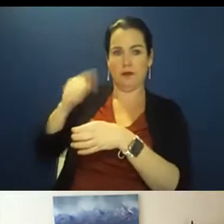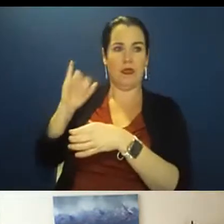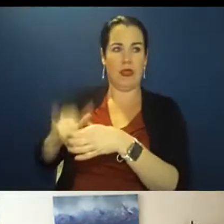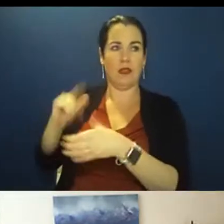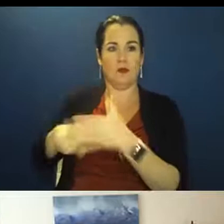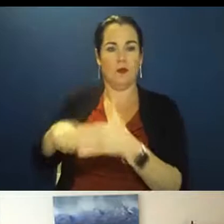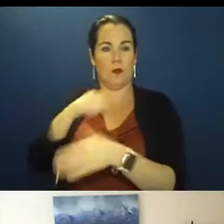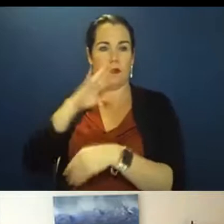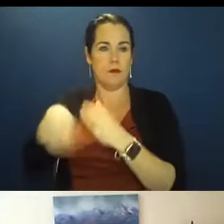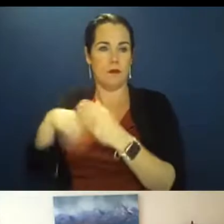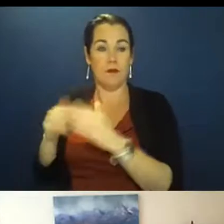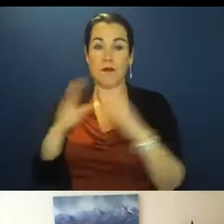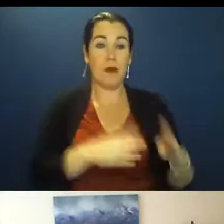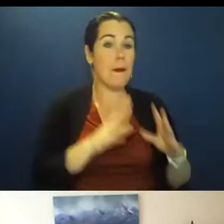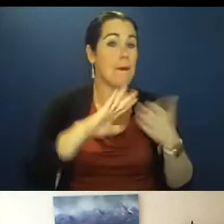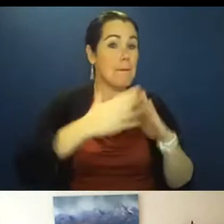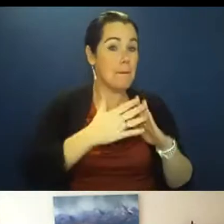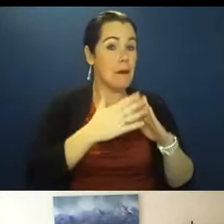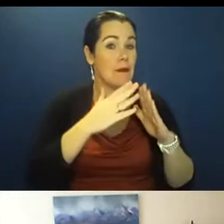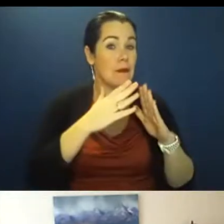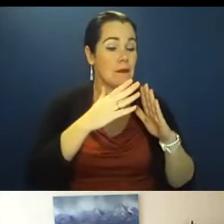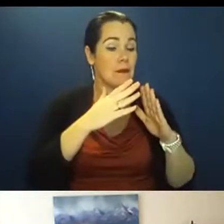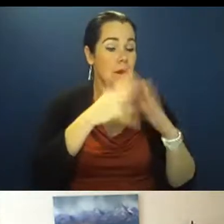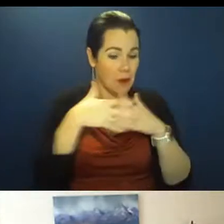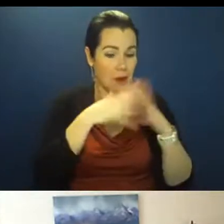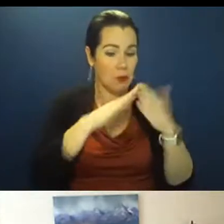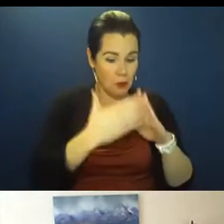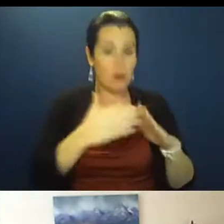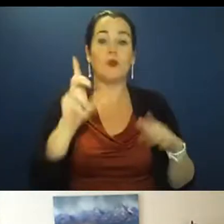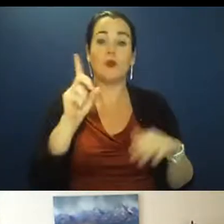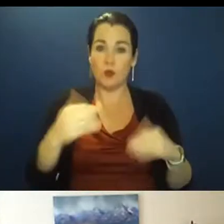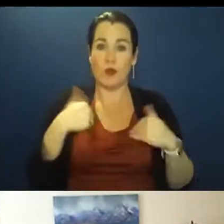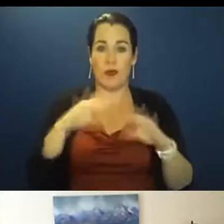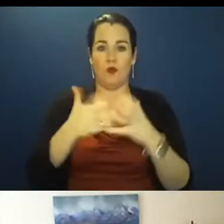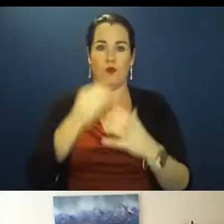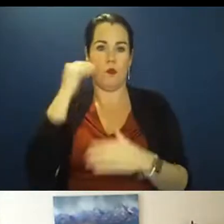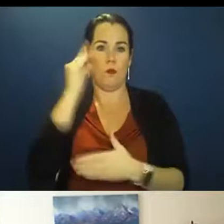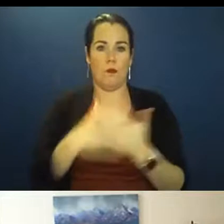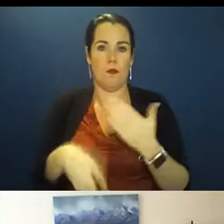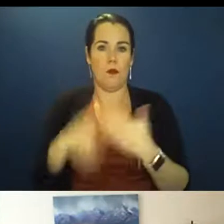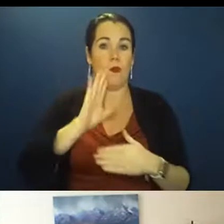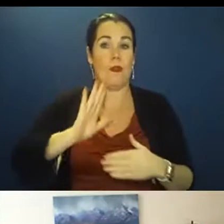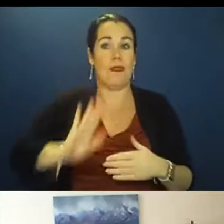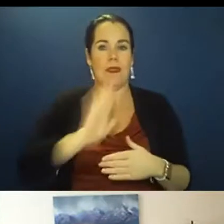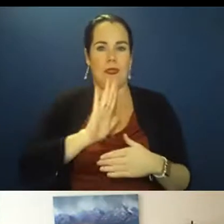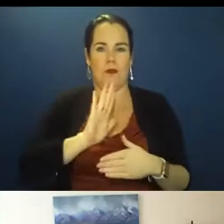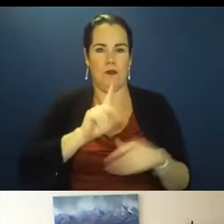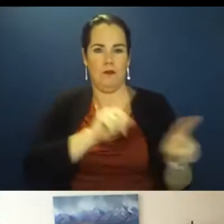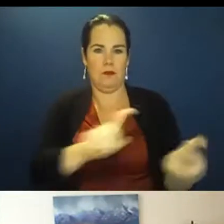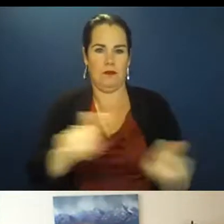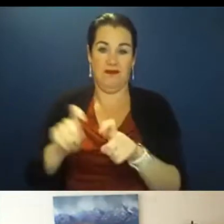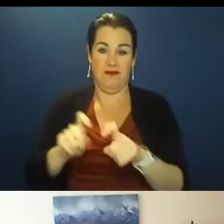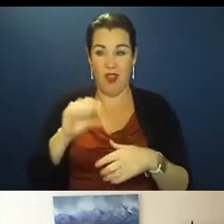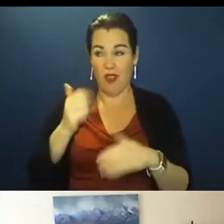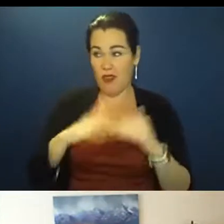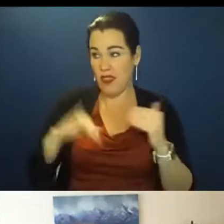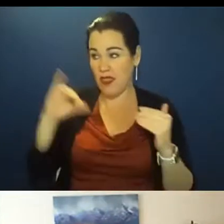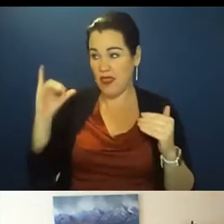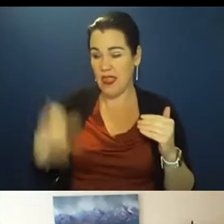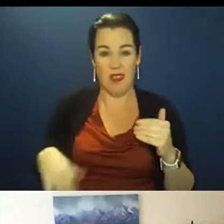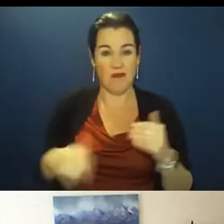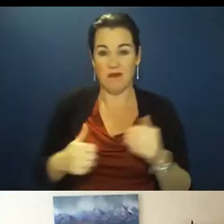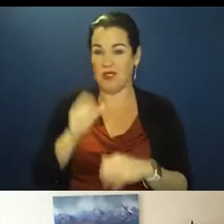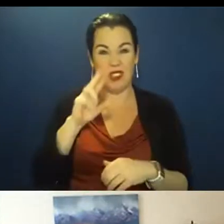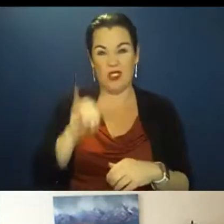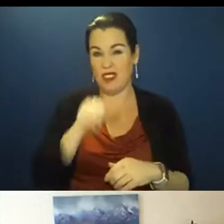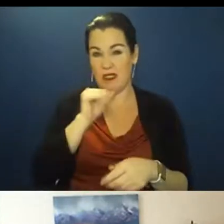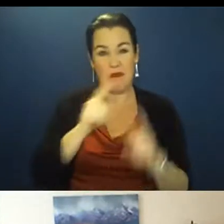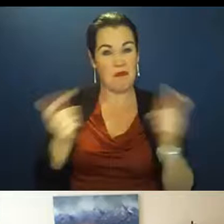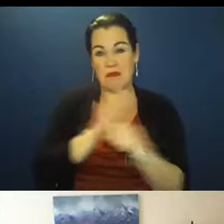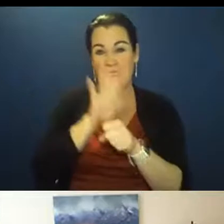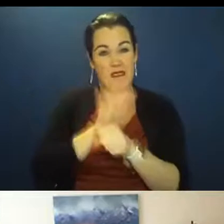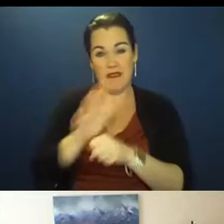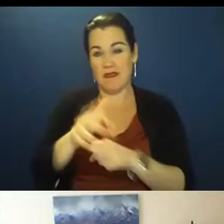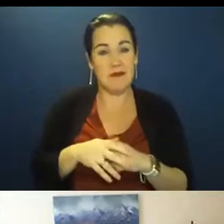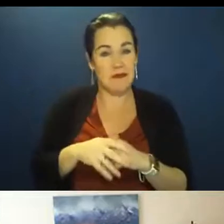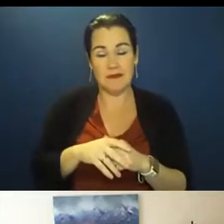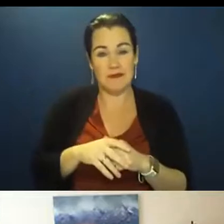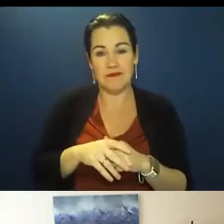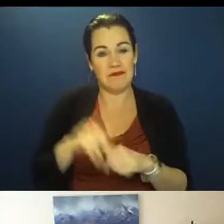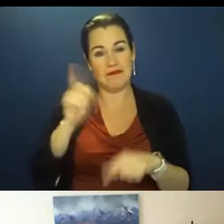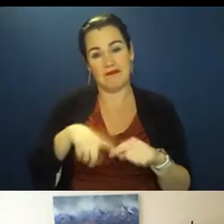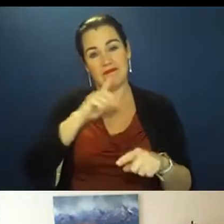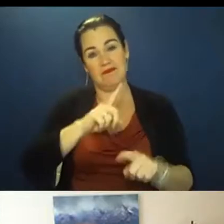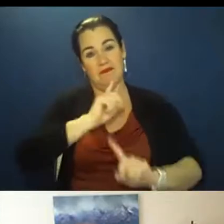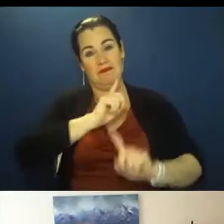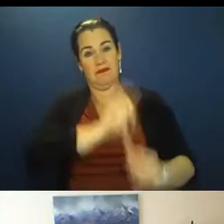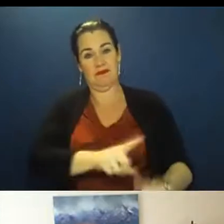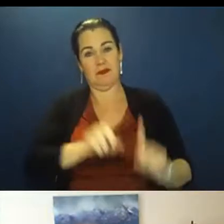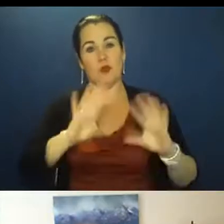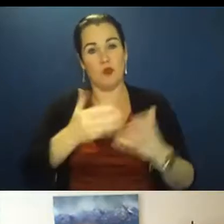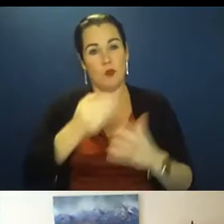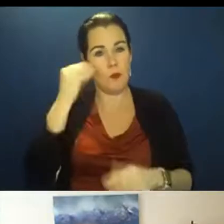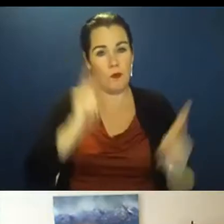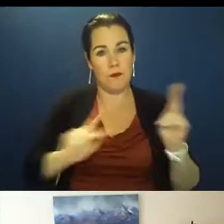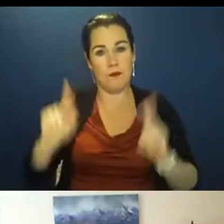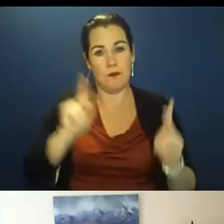Other than that, most of our surveys are too small to really be able to address the group quarters population.